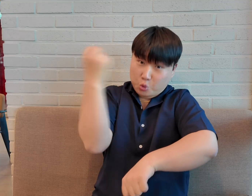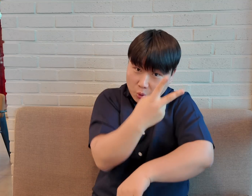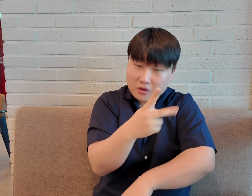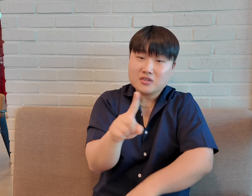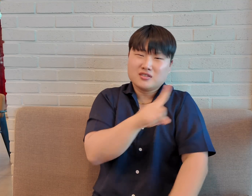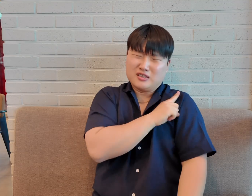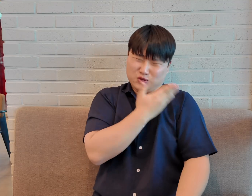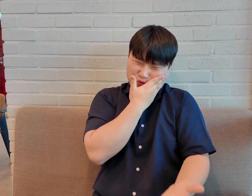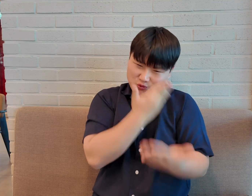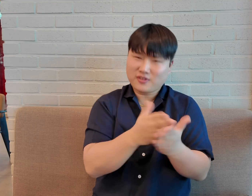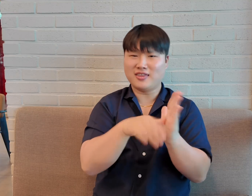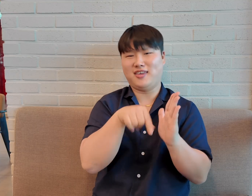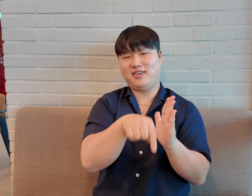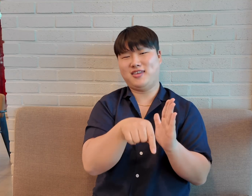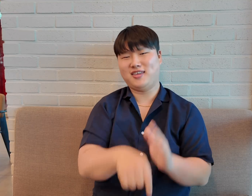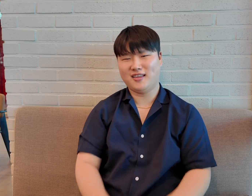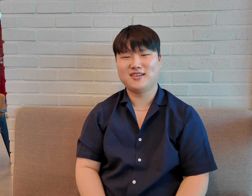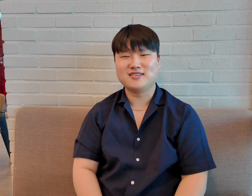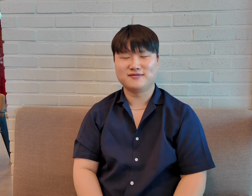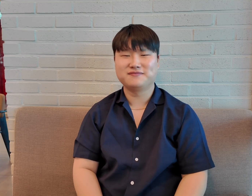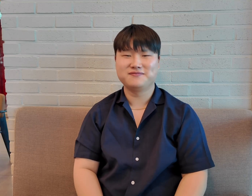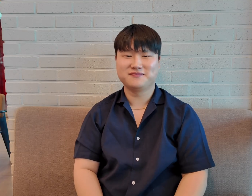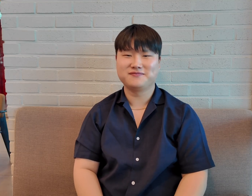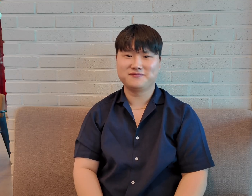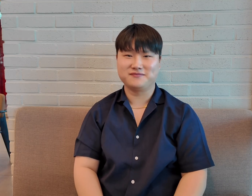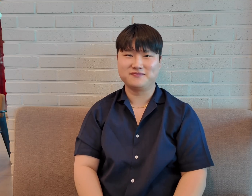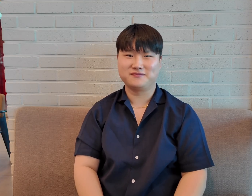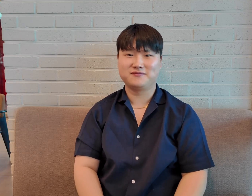and the beginner class is also the most important time.